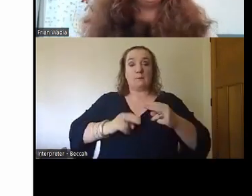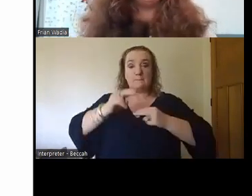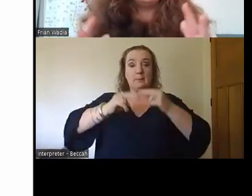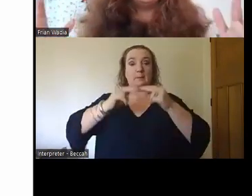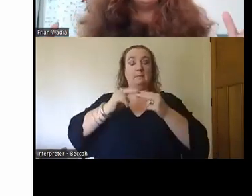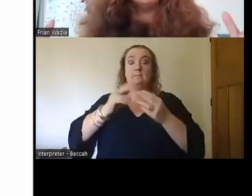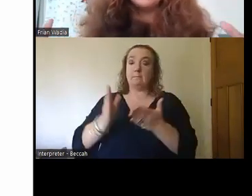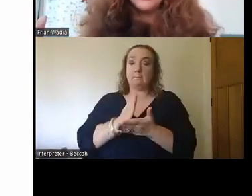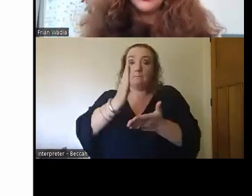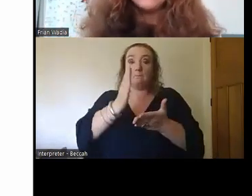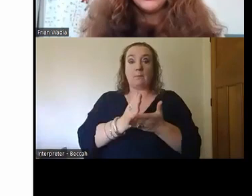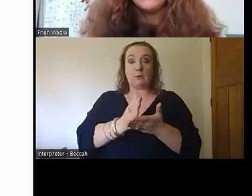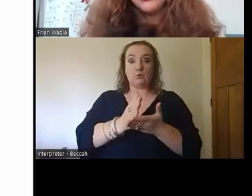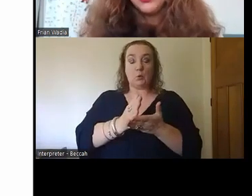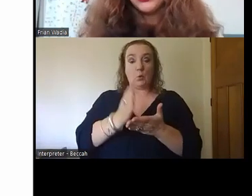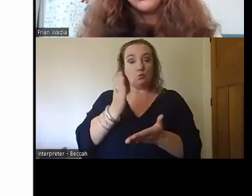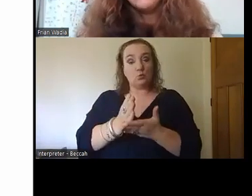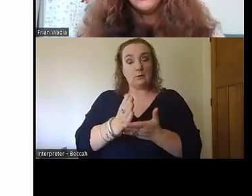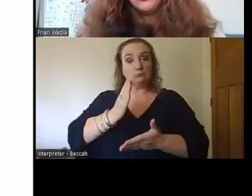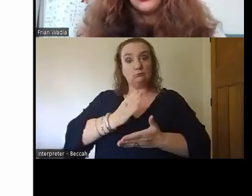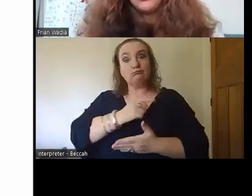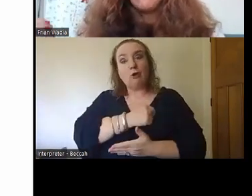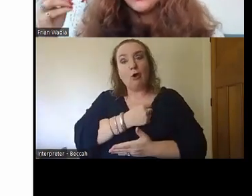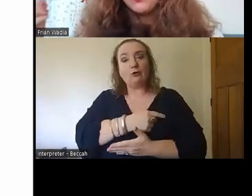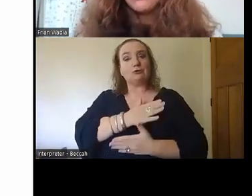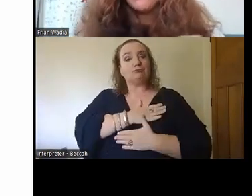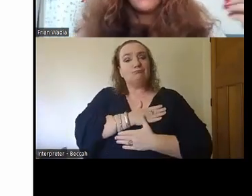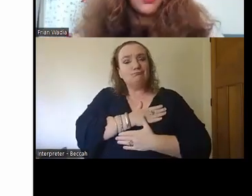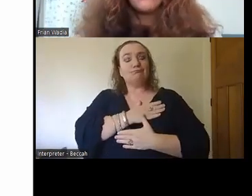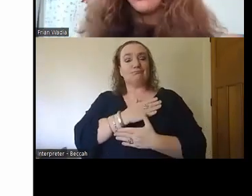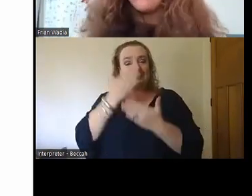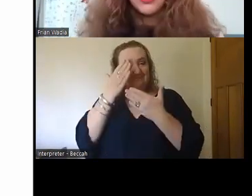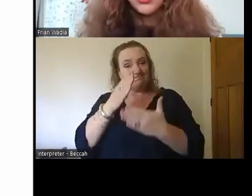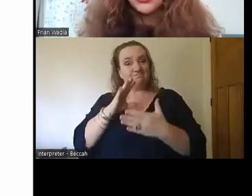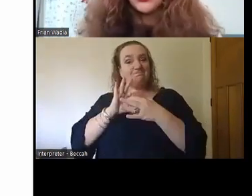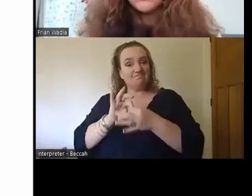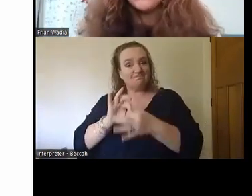that there are those authentic connections, respectful collaborative relationships